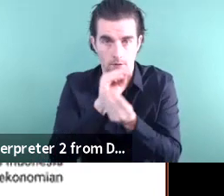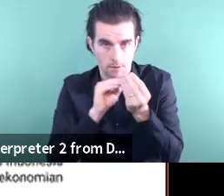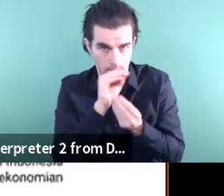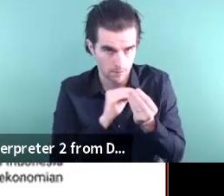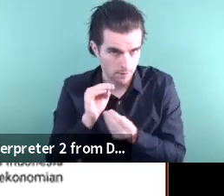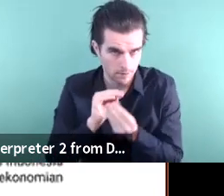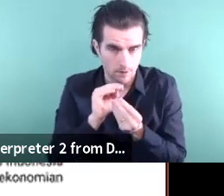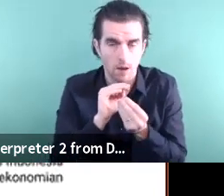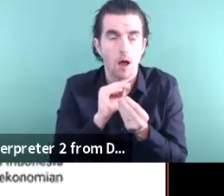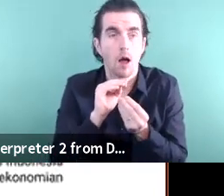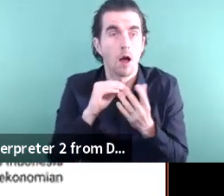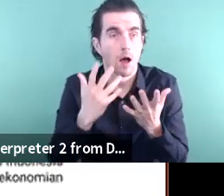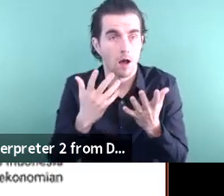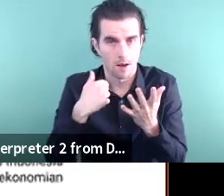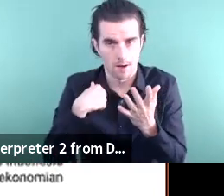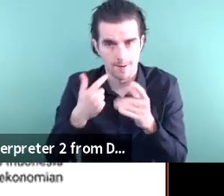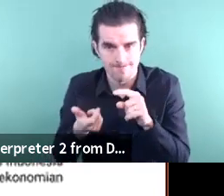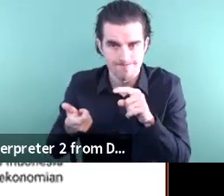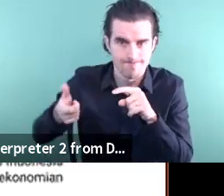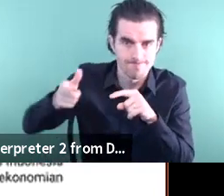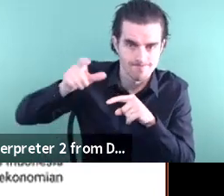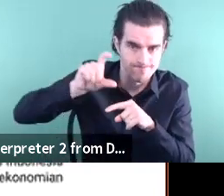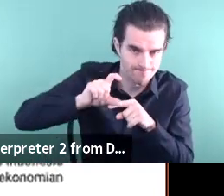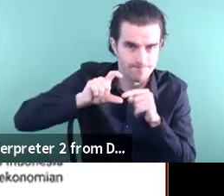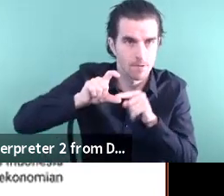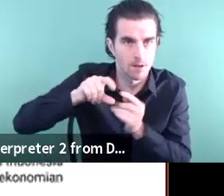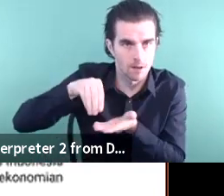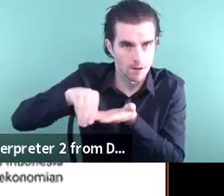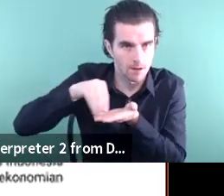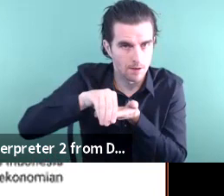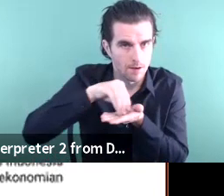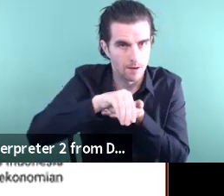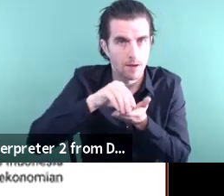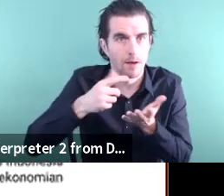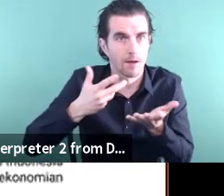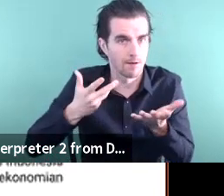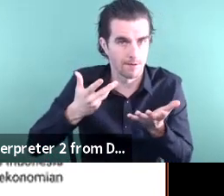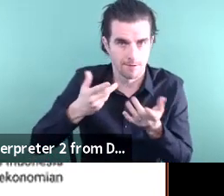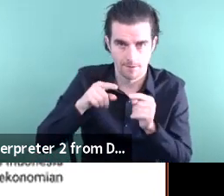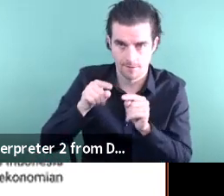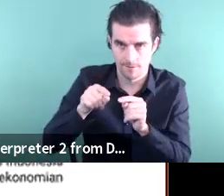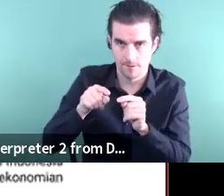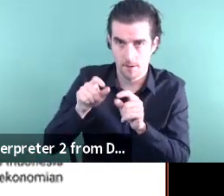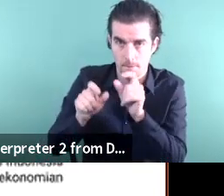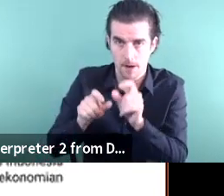comes from interestingly the lower quantiles where their extra cost is also amongst the highest